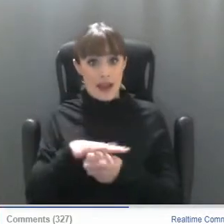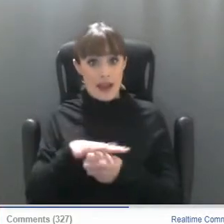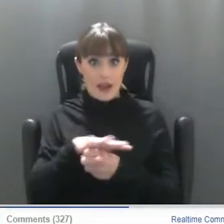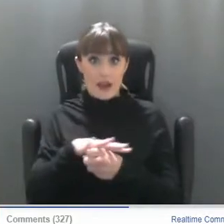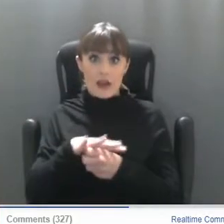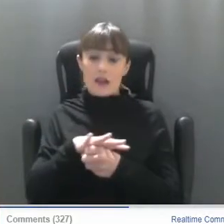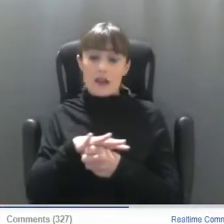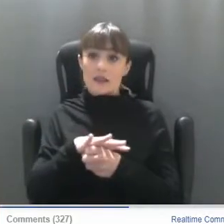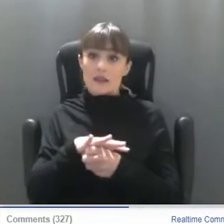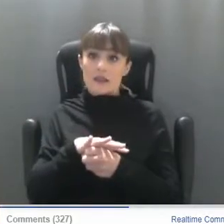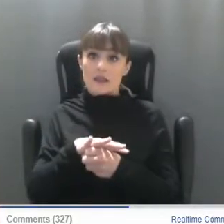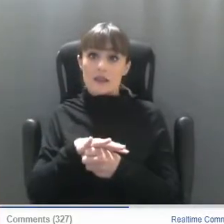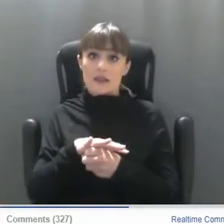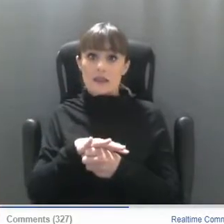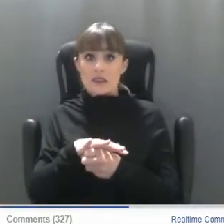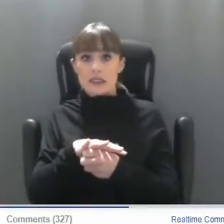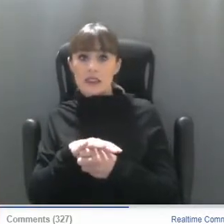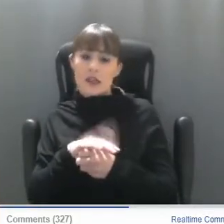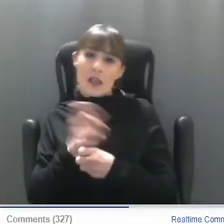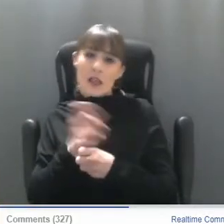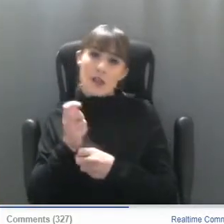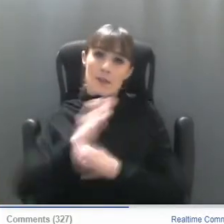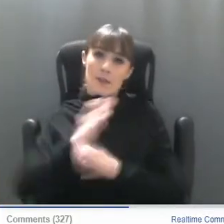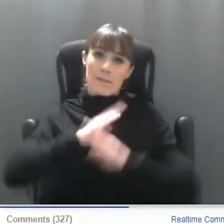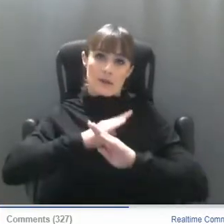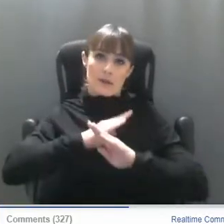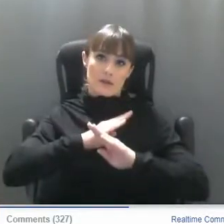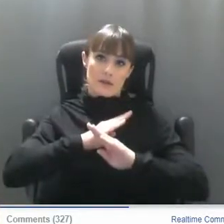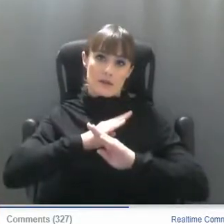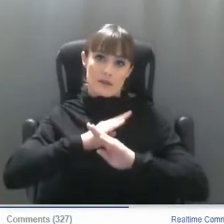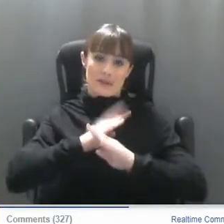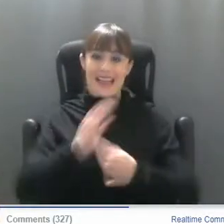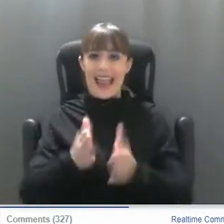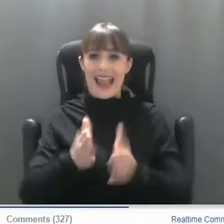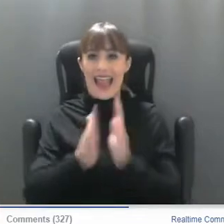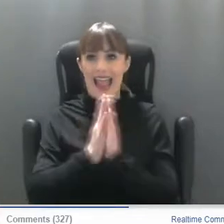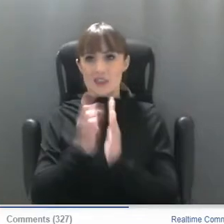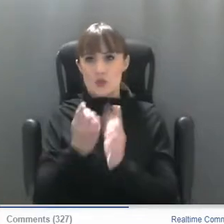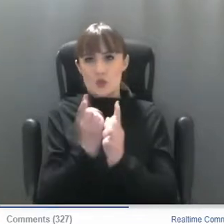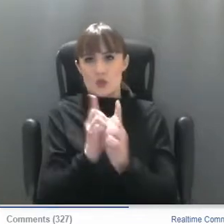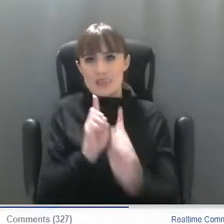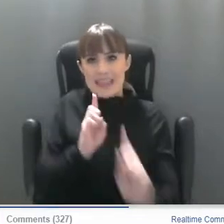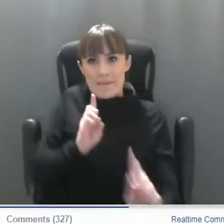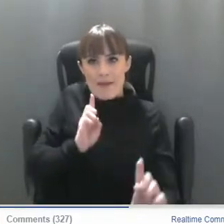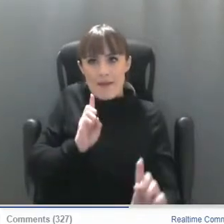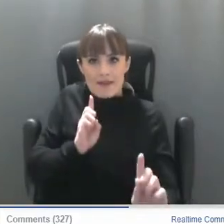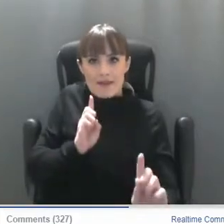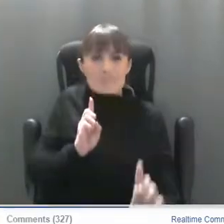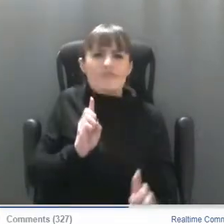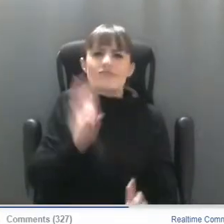that's a little bit blocked off. Because we need you- there's our gorgeous kitty over there.